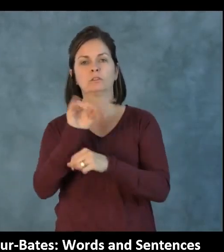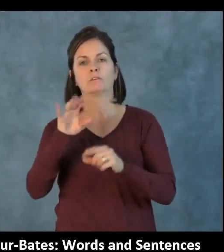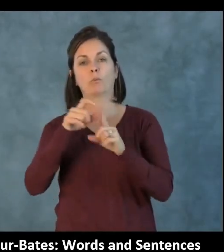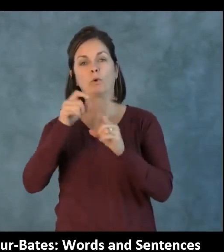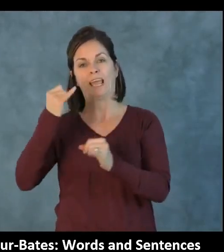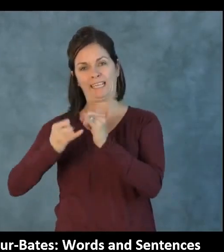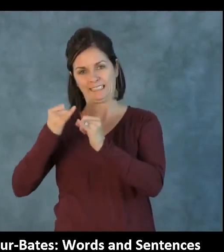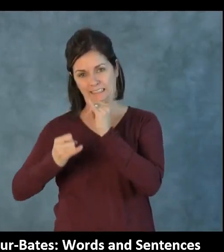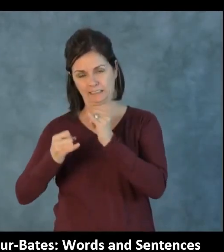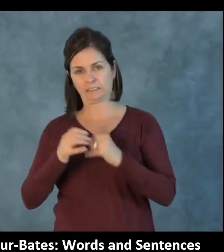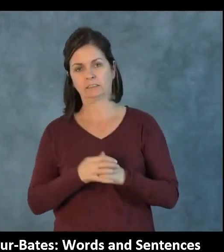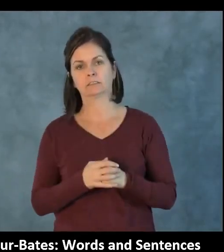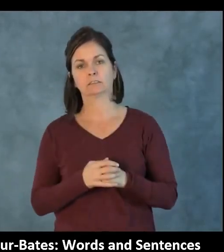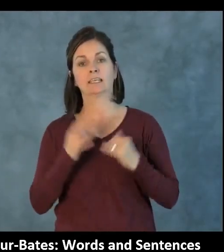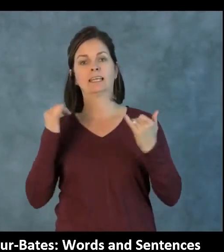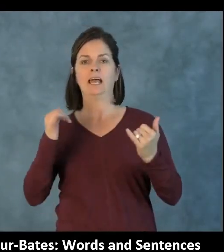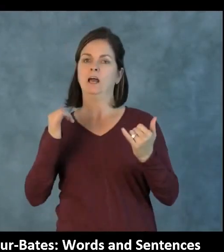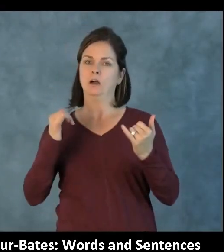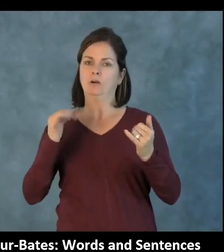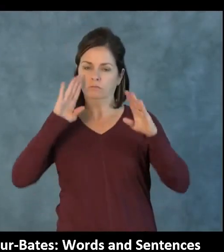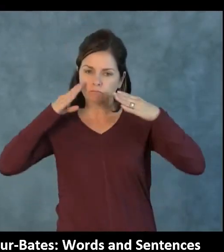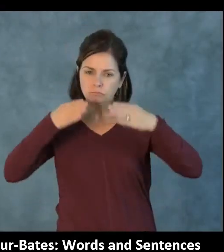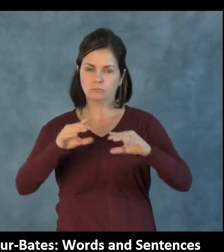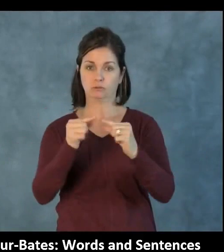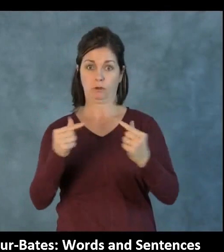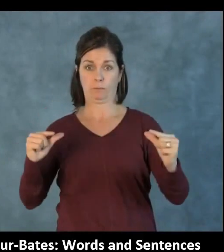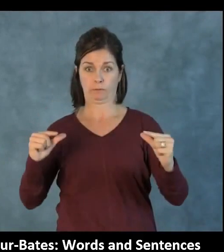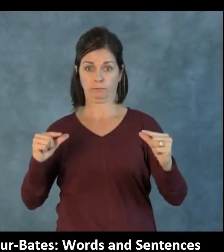Now, we're getting into grammar.